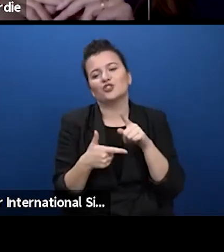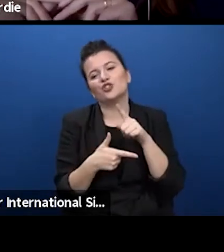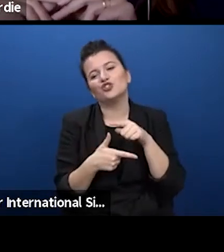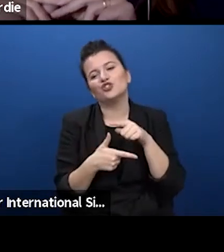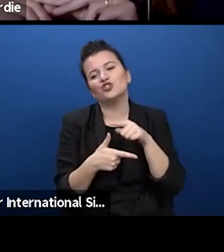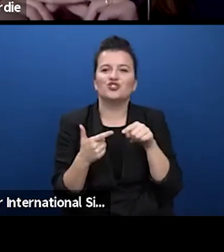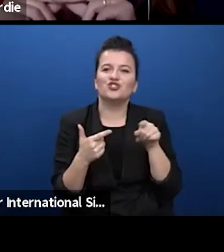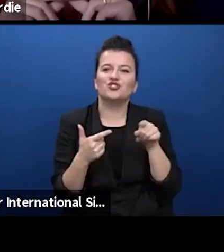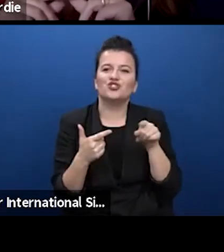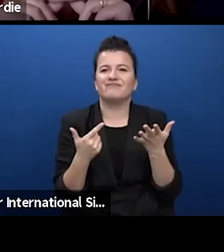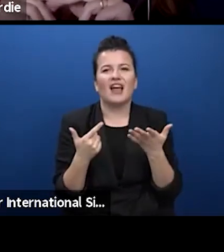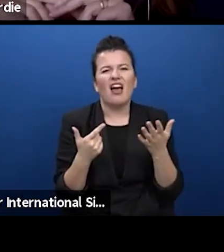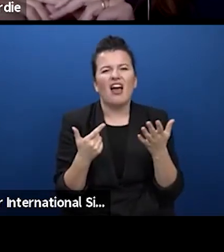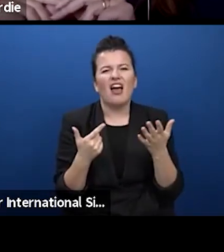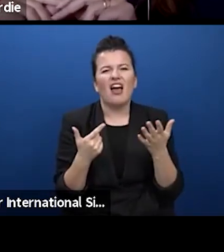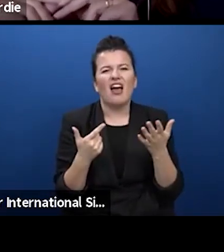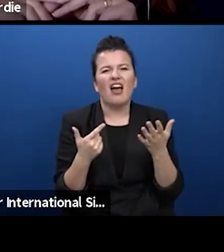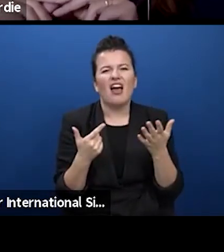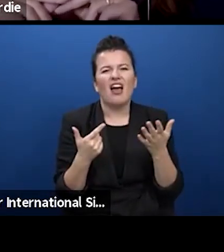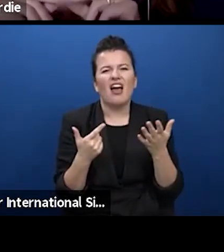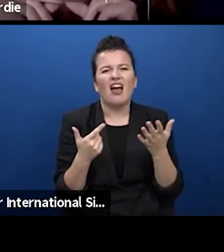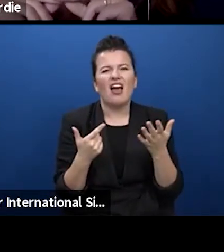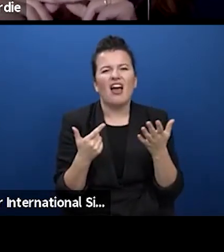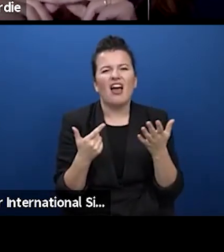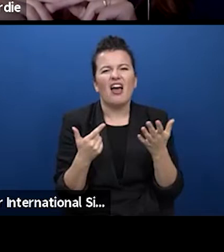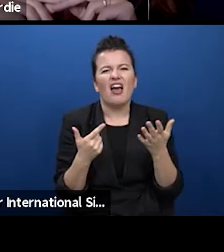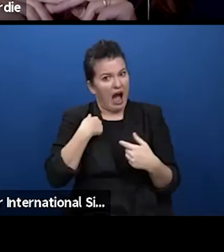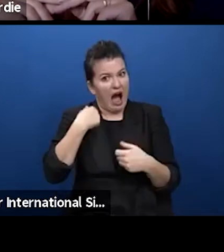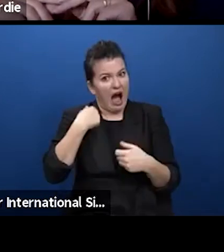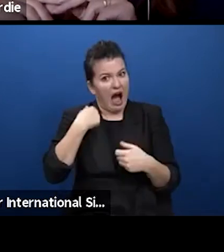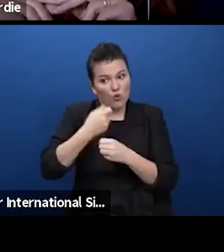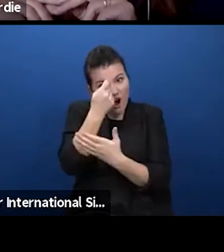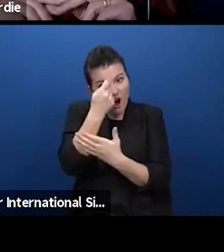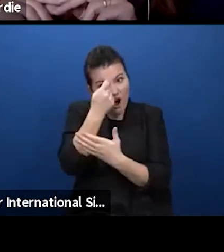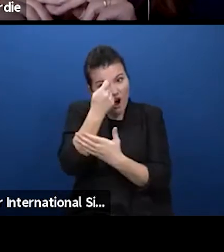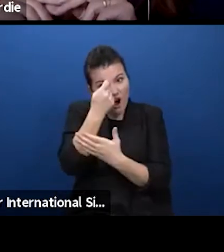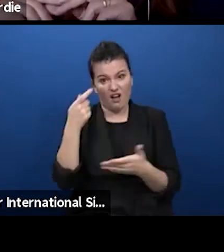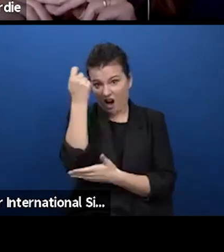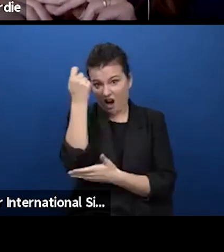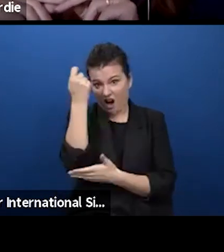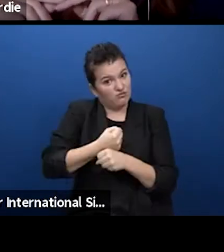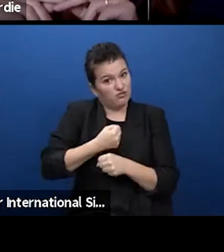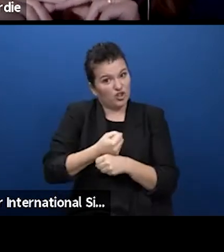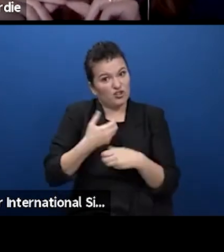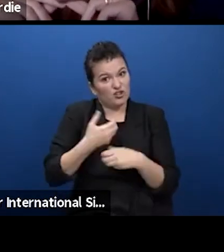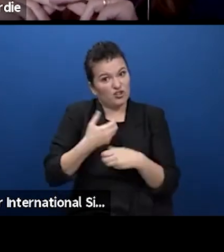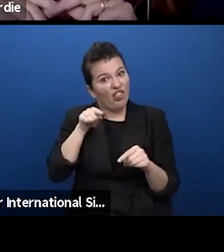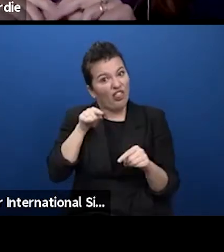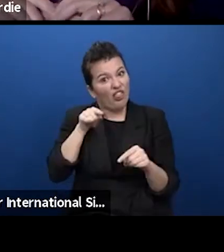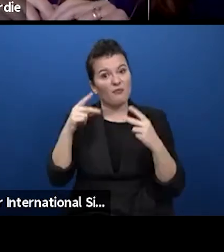which is very uncomfortable you know because I mean at the end you know, I'm doing artistic work and I mean and that what is important is what you think and what you're doing. I mean